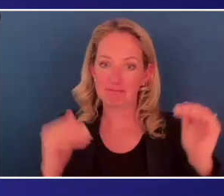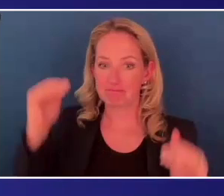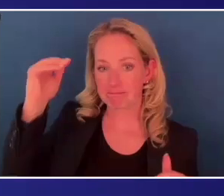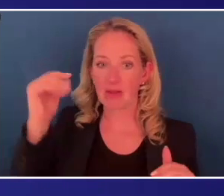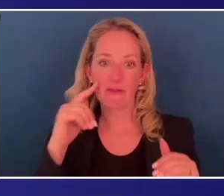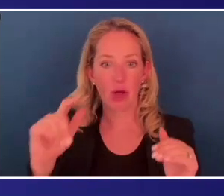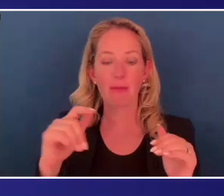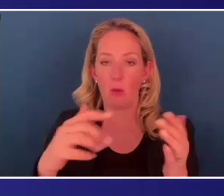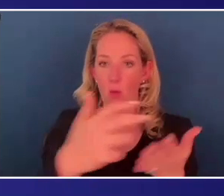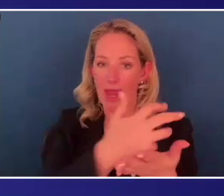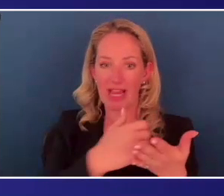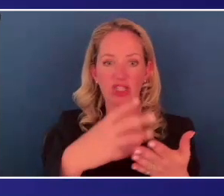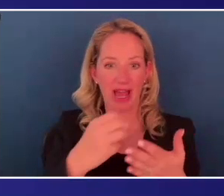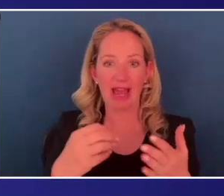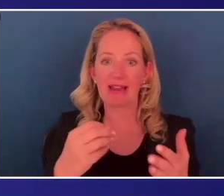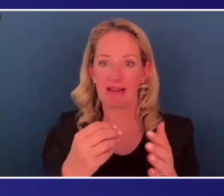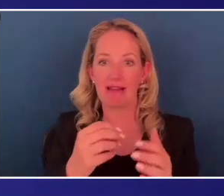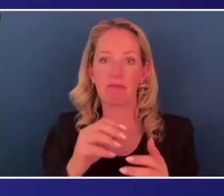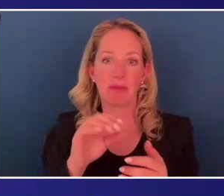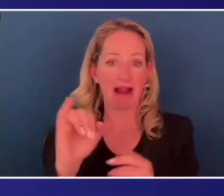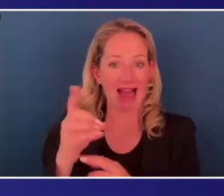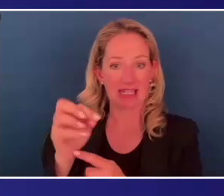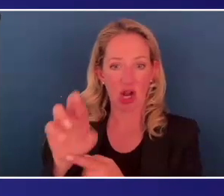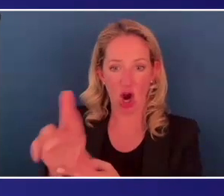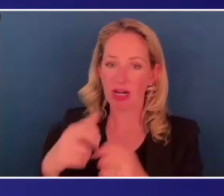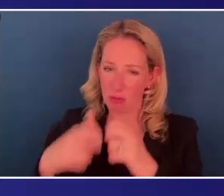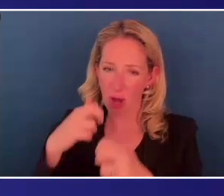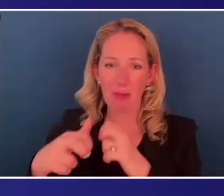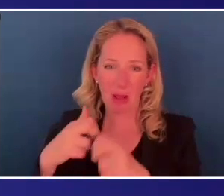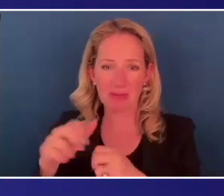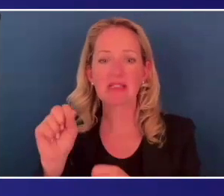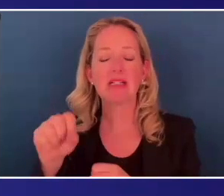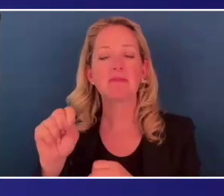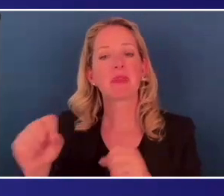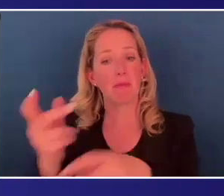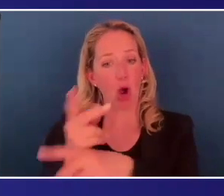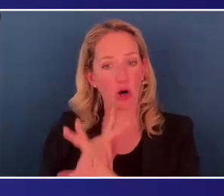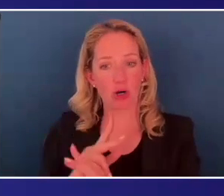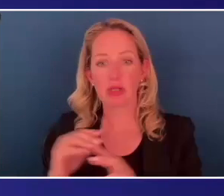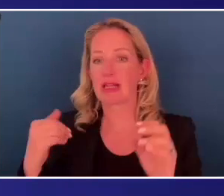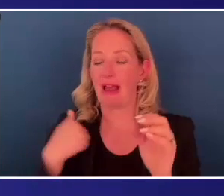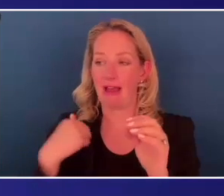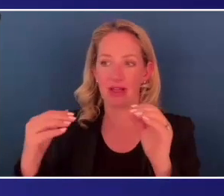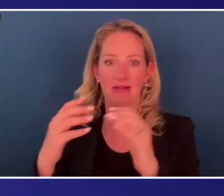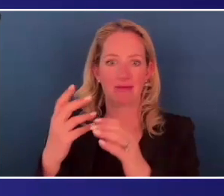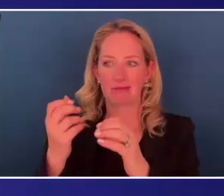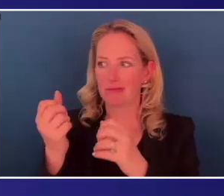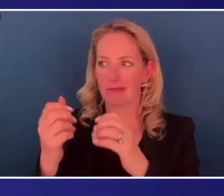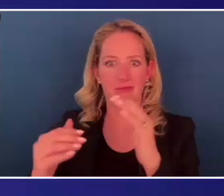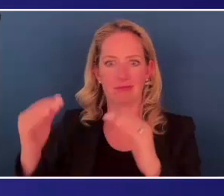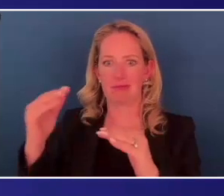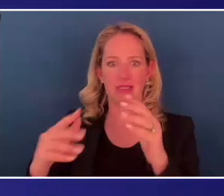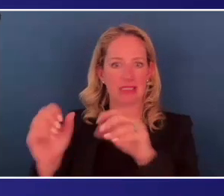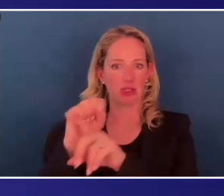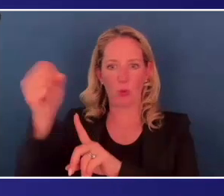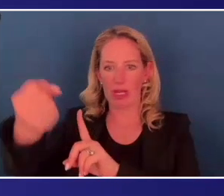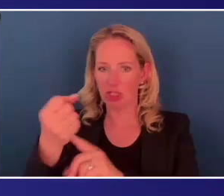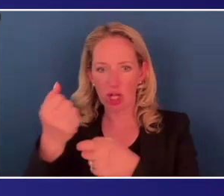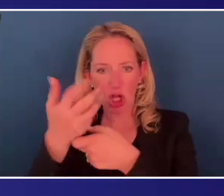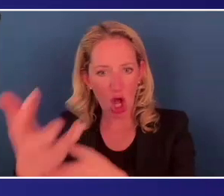Borrowers often face negative amortization, causing balances to grow, which increases financial burden and drives psychological stress.